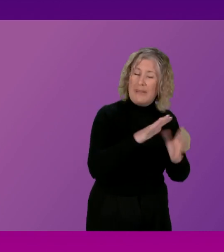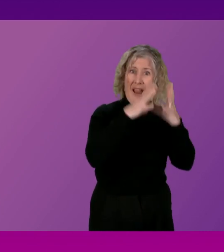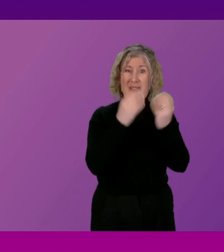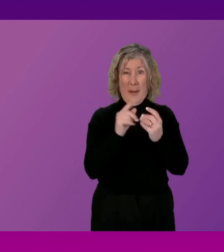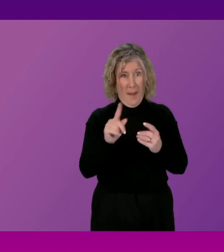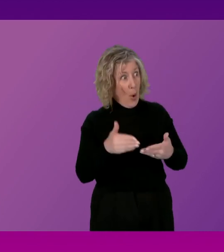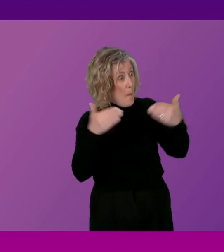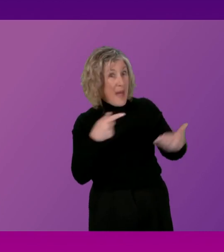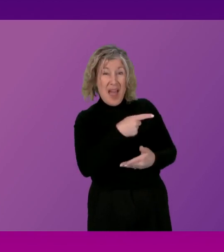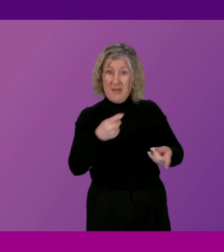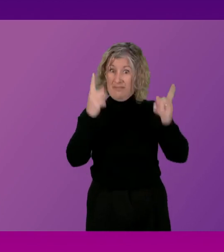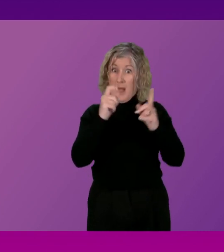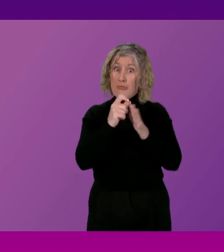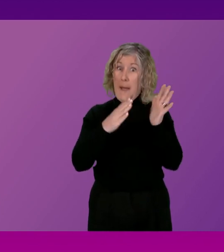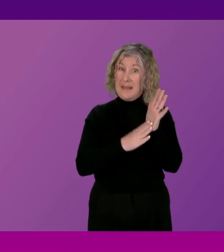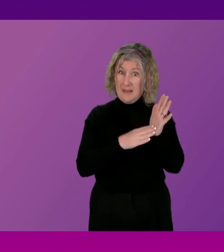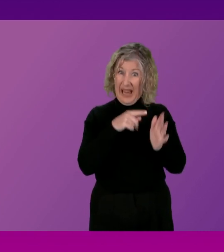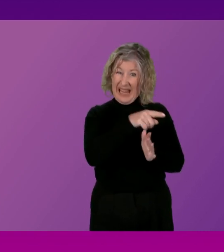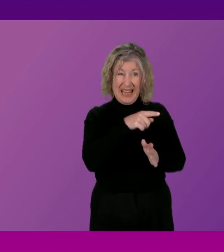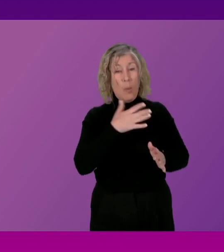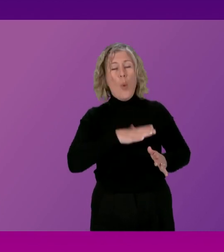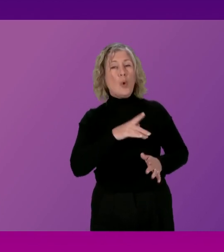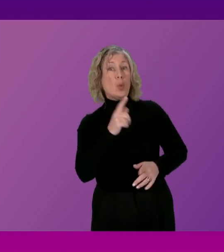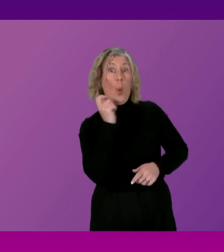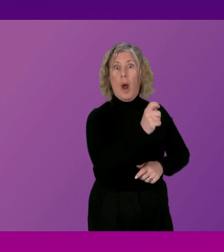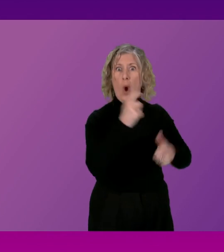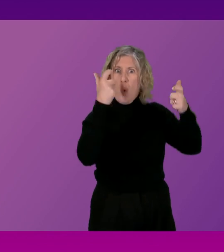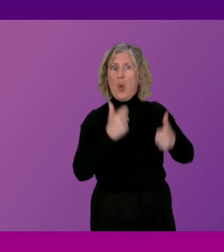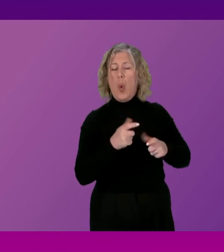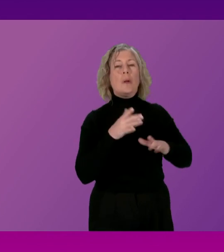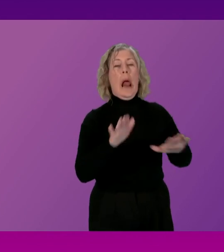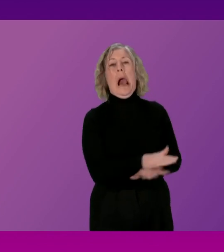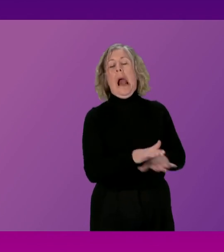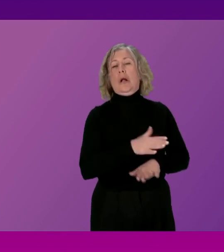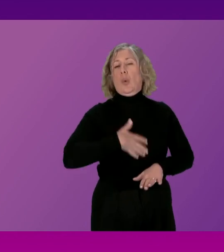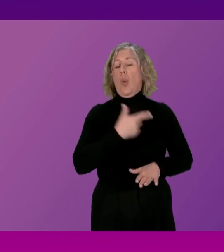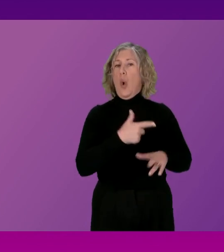tried to take the public inquiry to court and lost, of course, and is still refusing